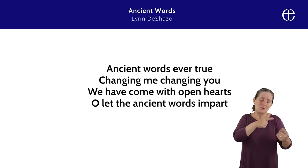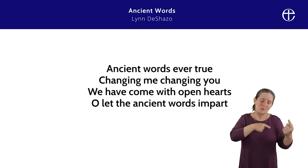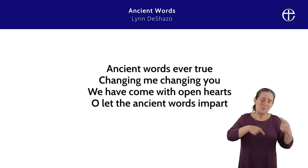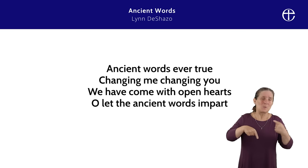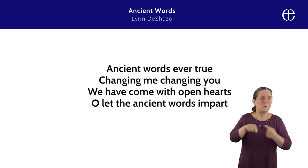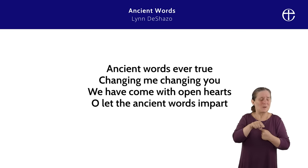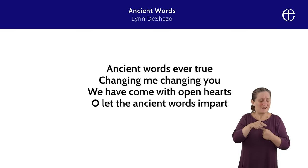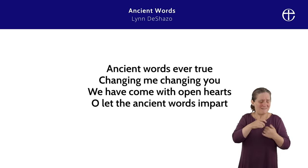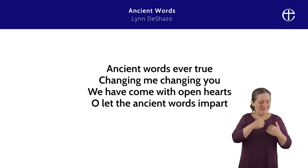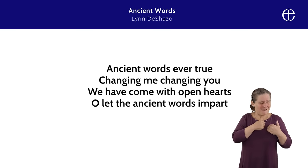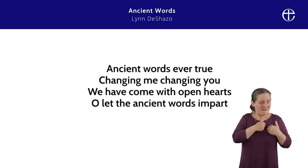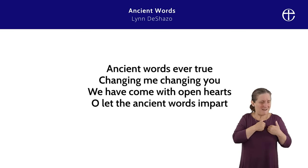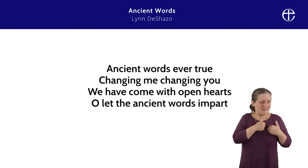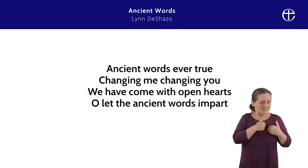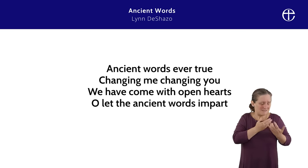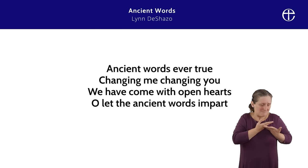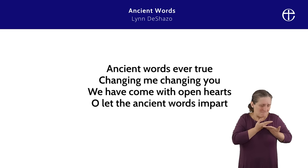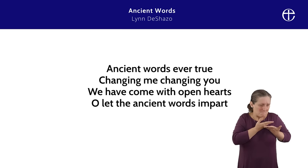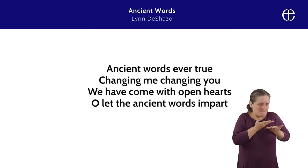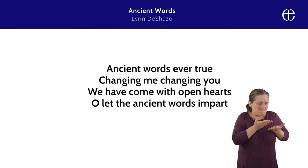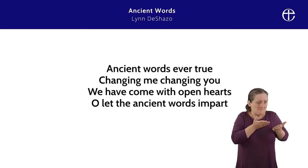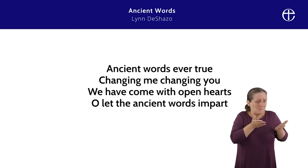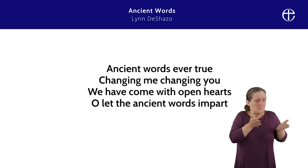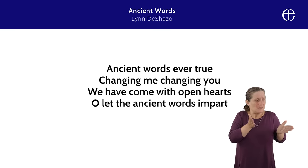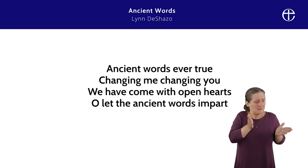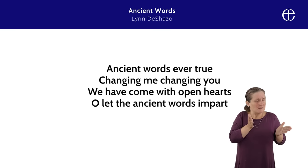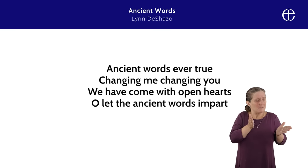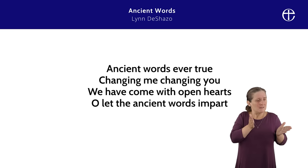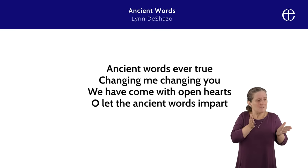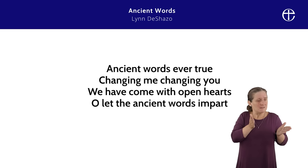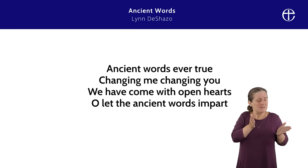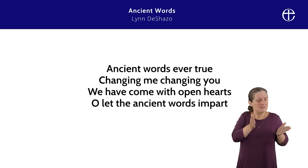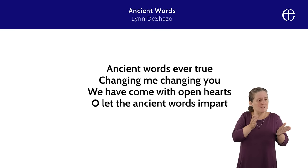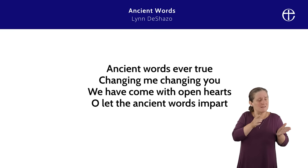We have come with open hearts